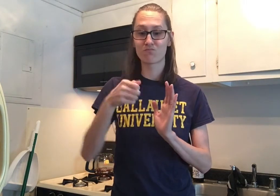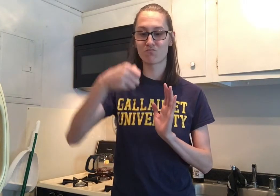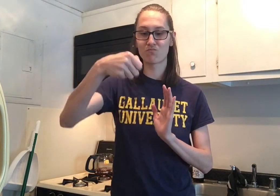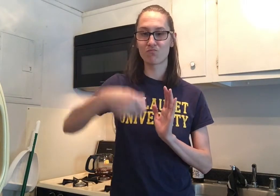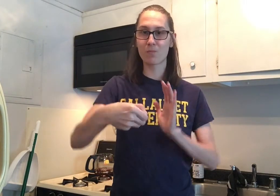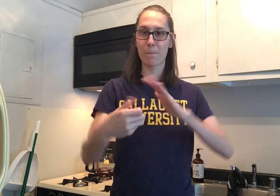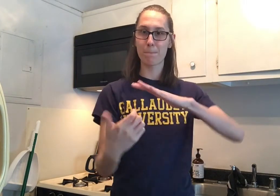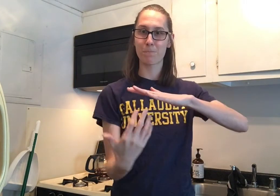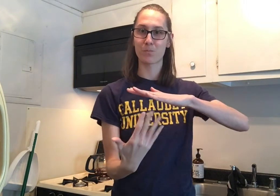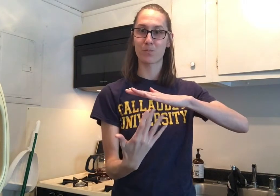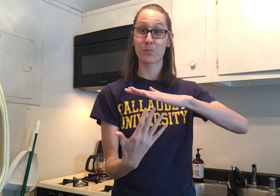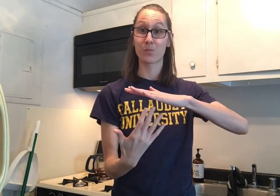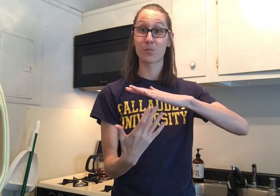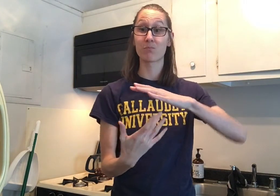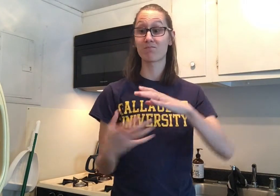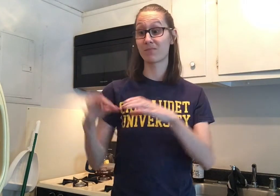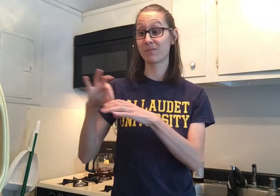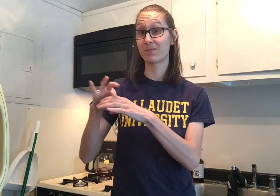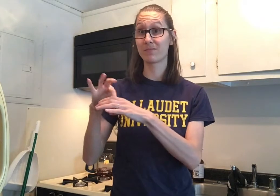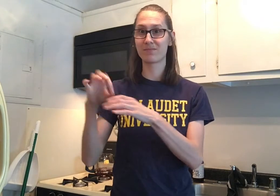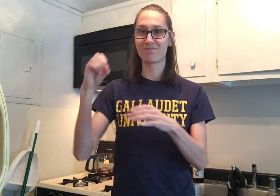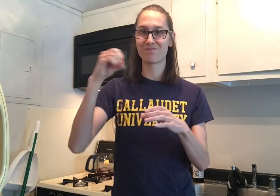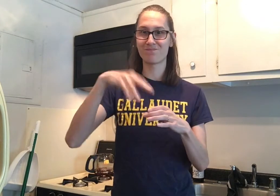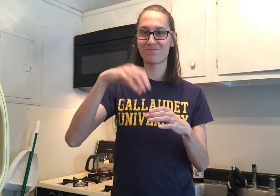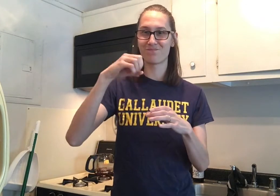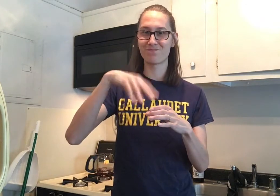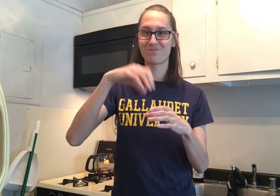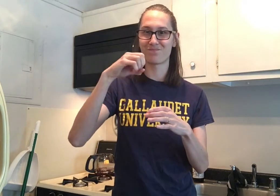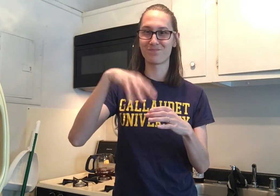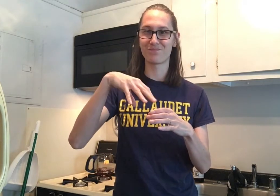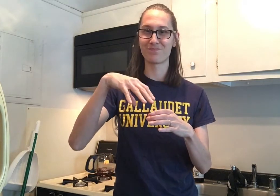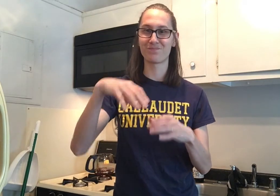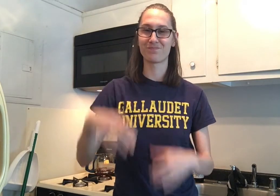Place it on the stove to boil and add the tea bags